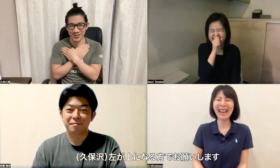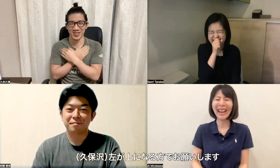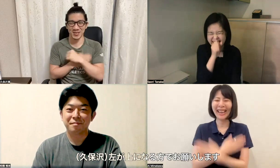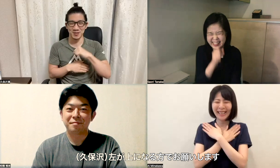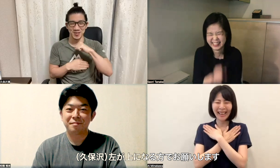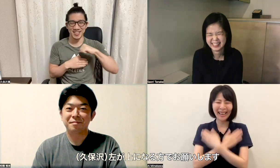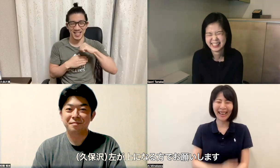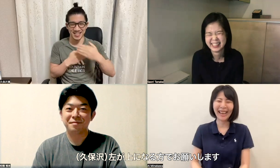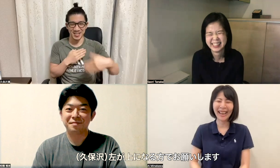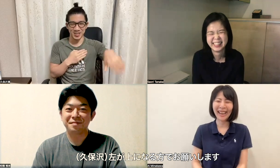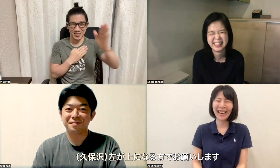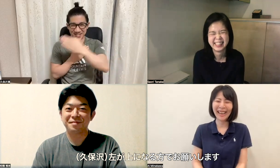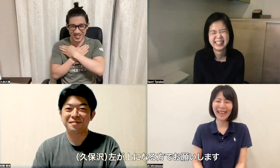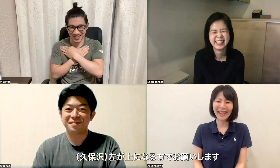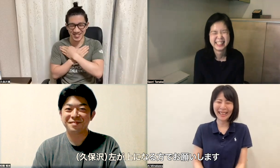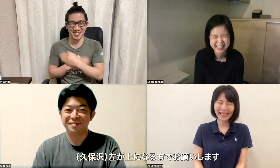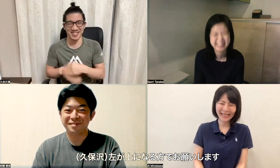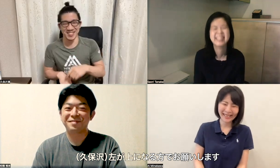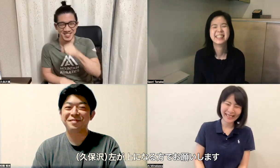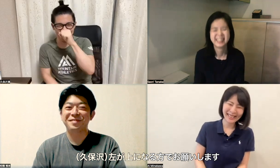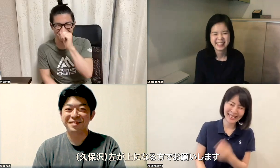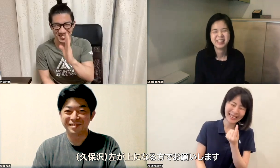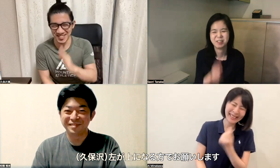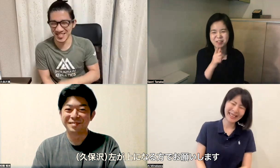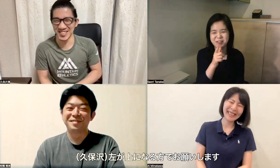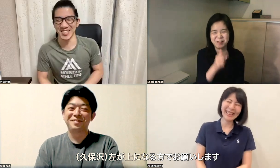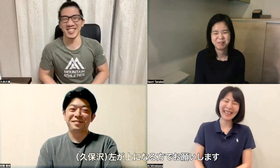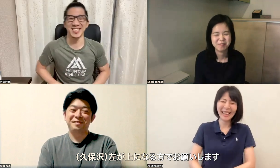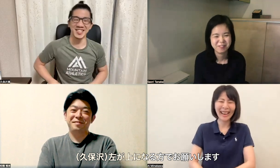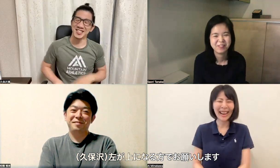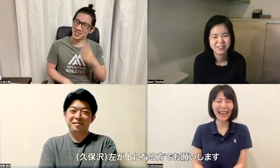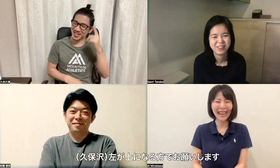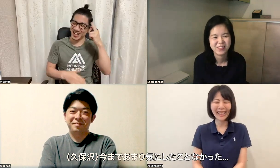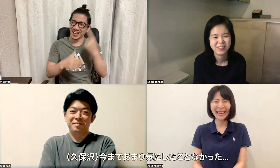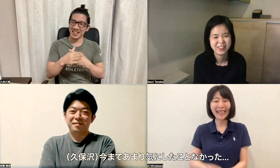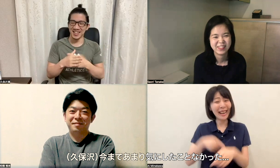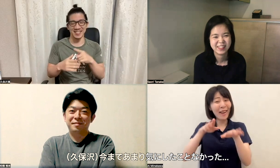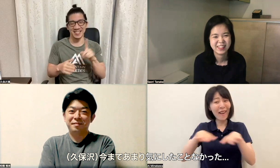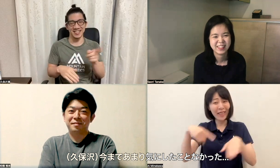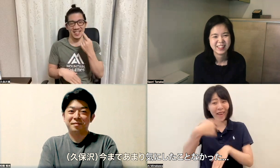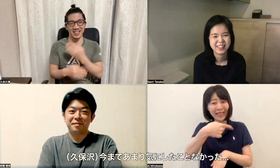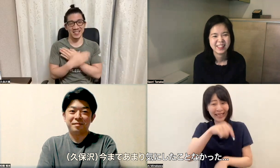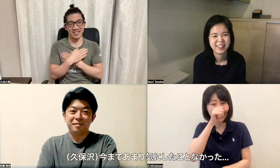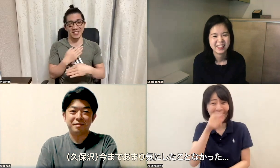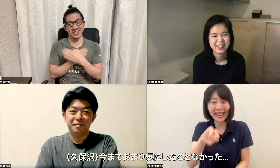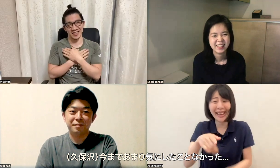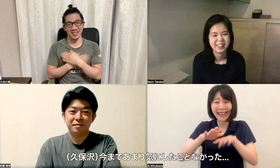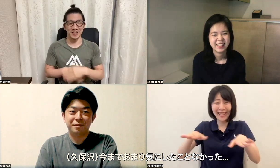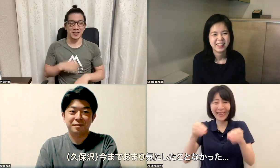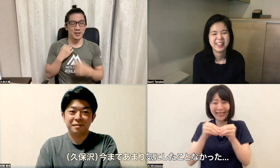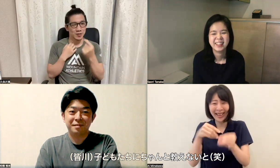(YK) Please place your left side up. (YK) I've never really cared about that...